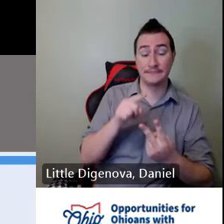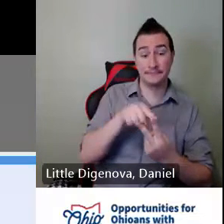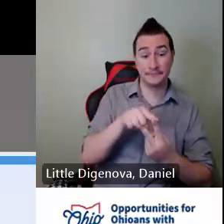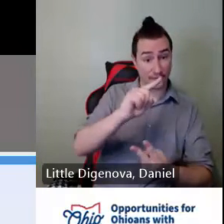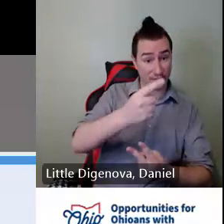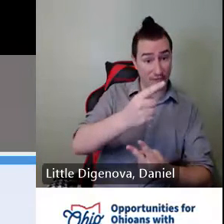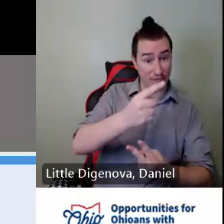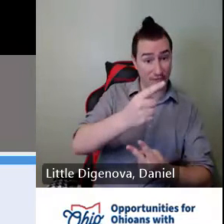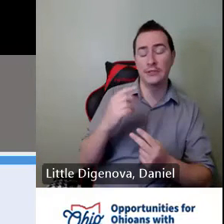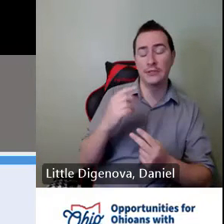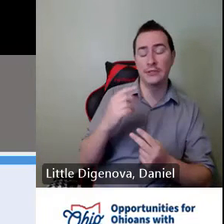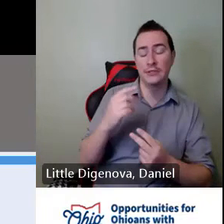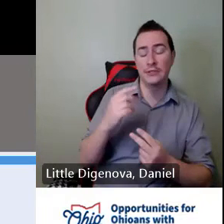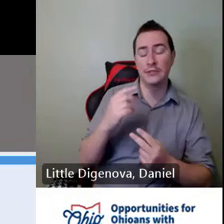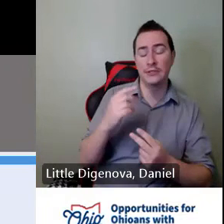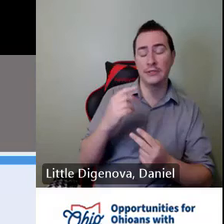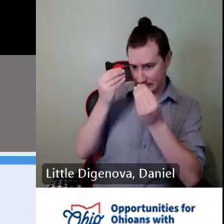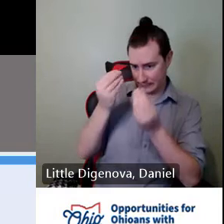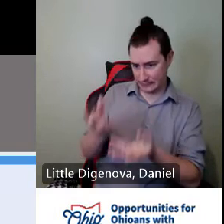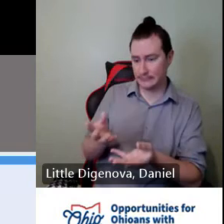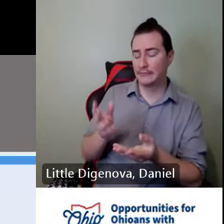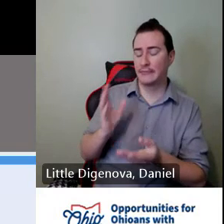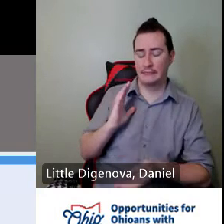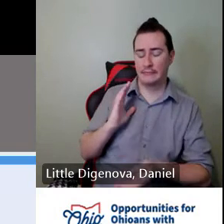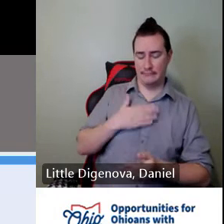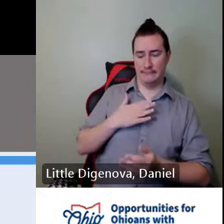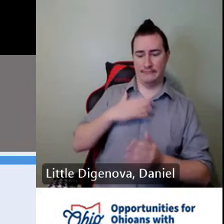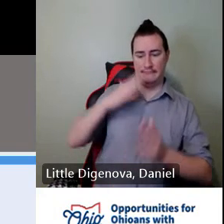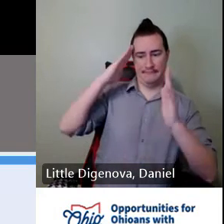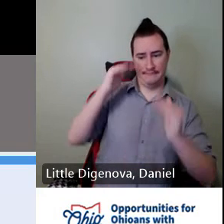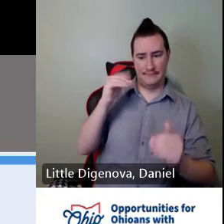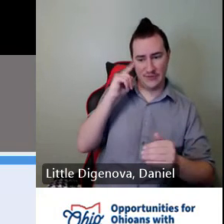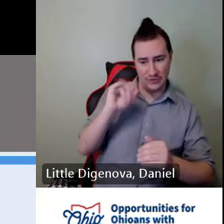performance expectations and any consequences that apply to all